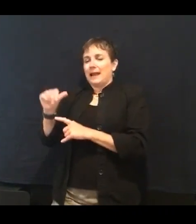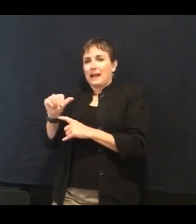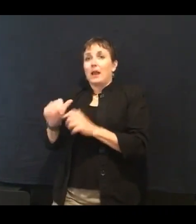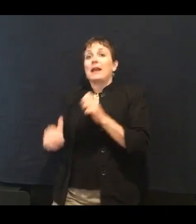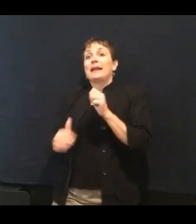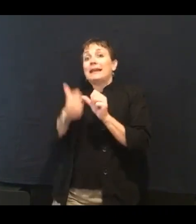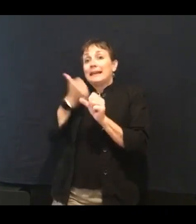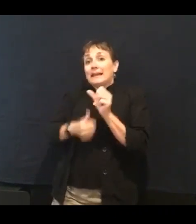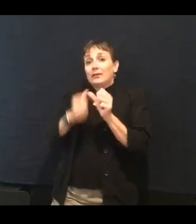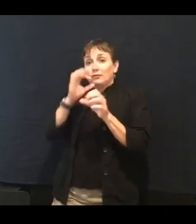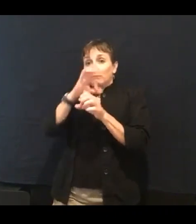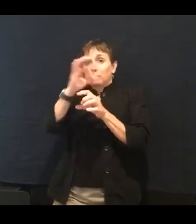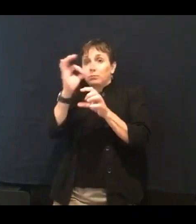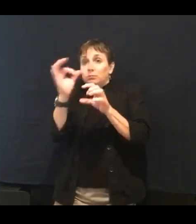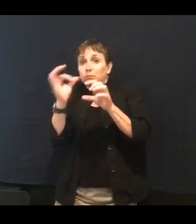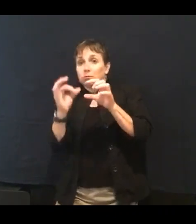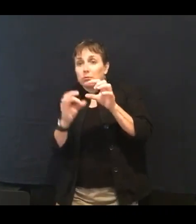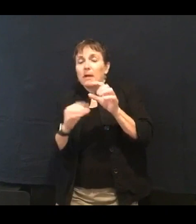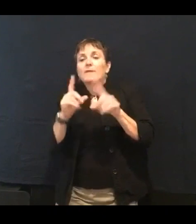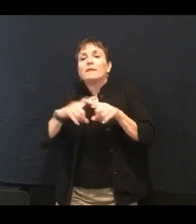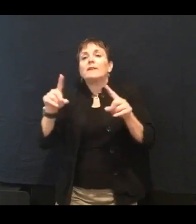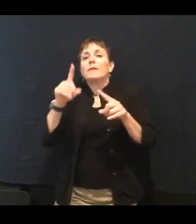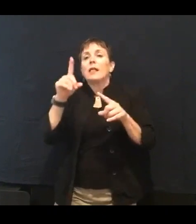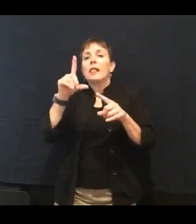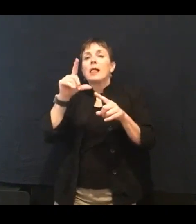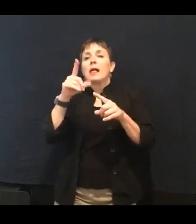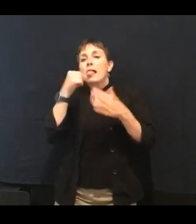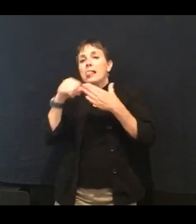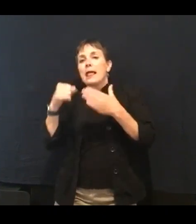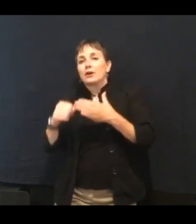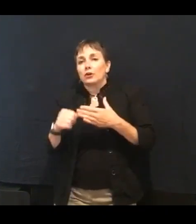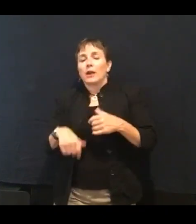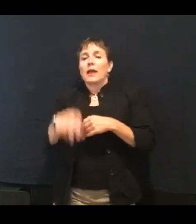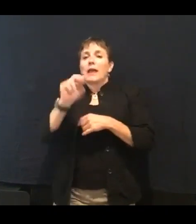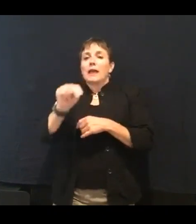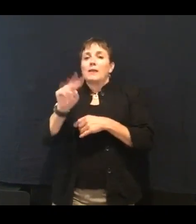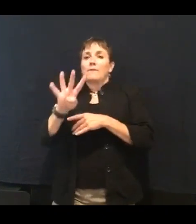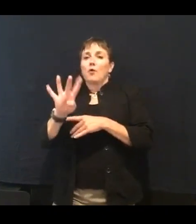by a single letter. N48K refers to the replacement of the